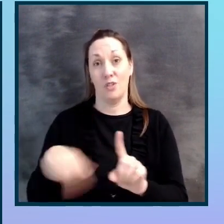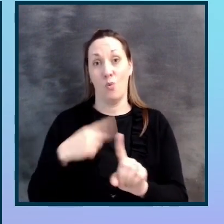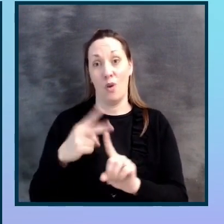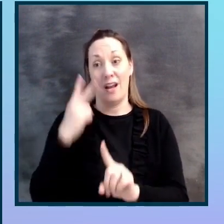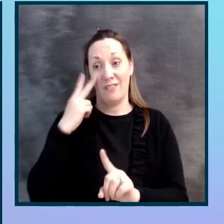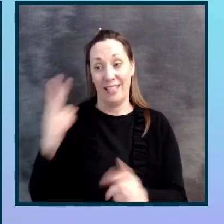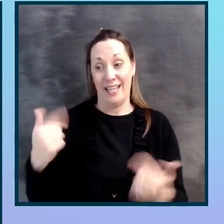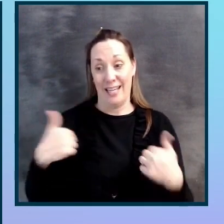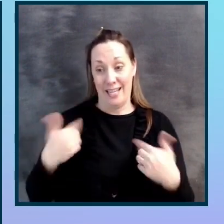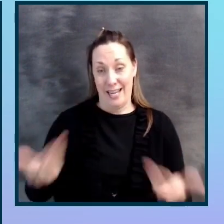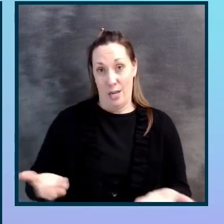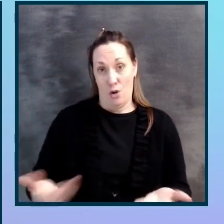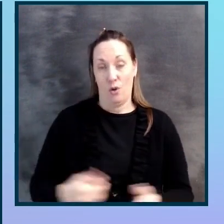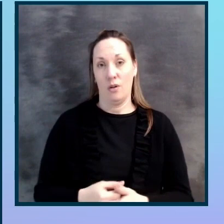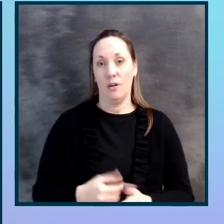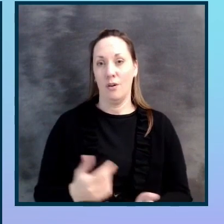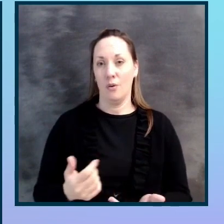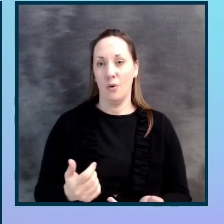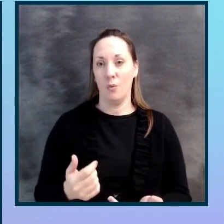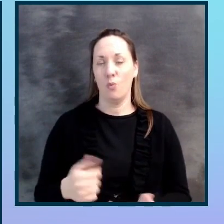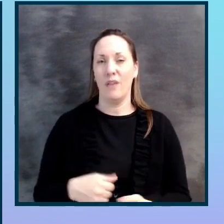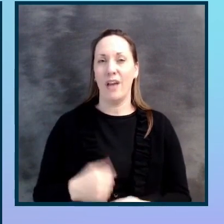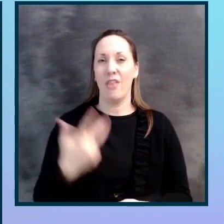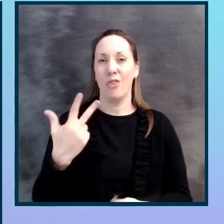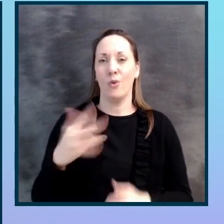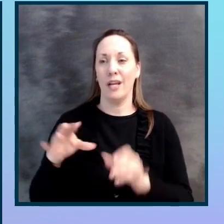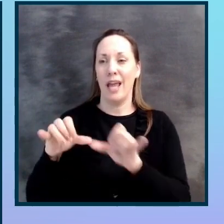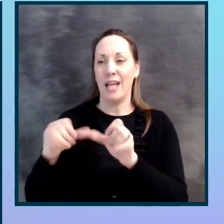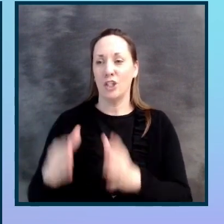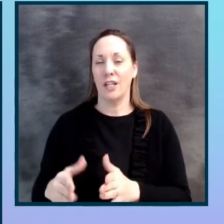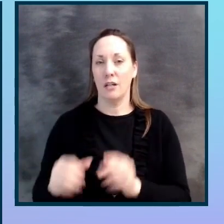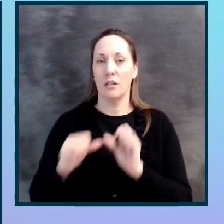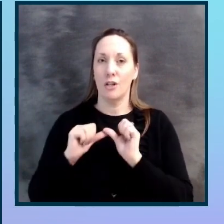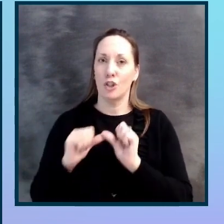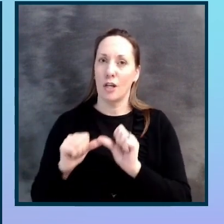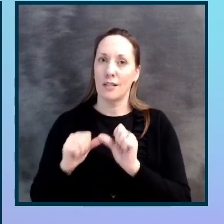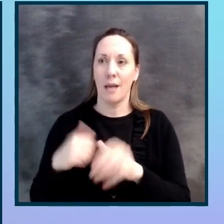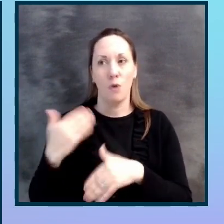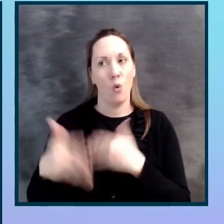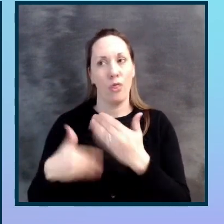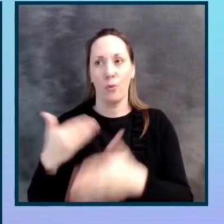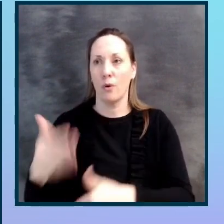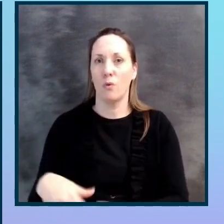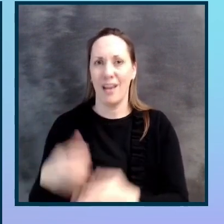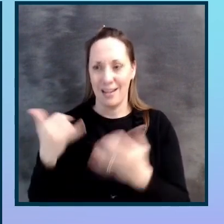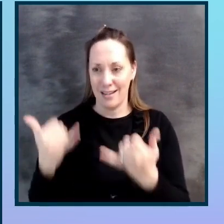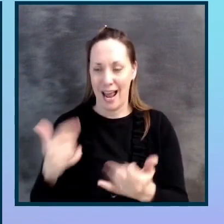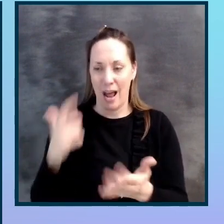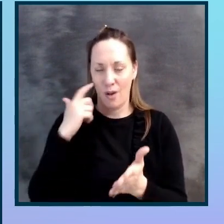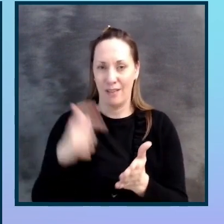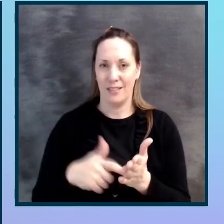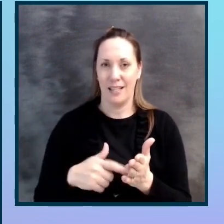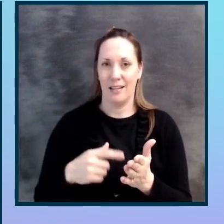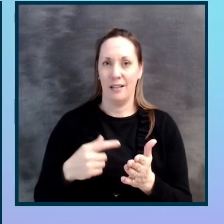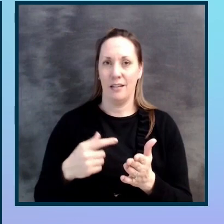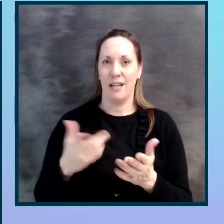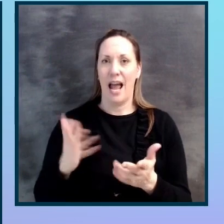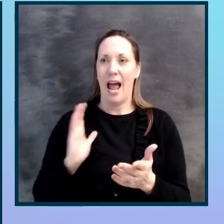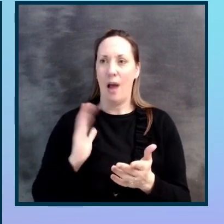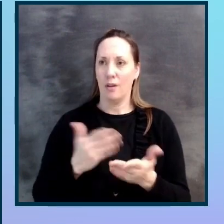We had three engineers that just kept on going through and I've seen it now that our stacks even gets better and better in other projects